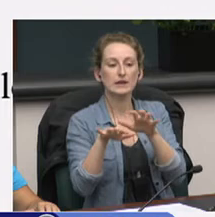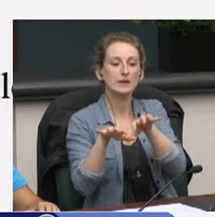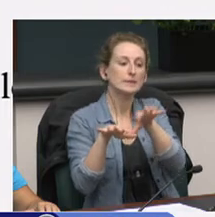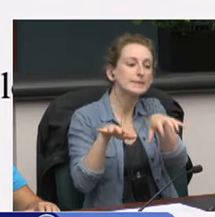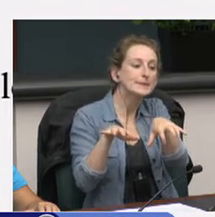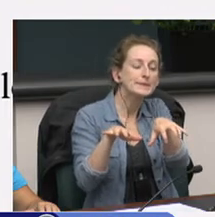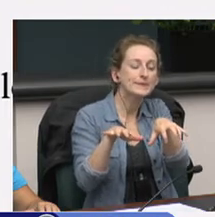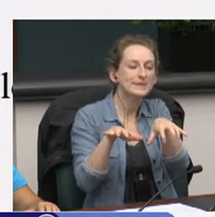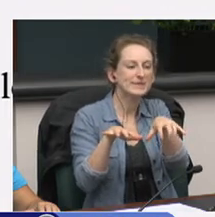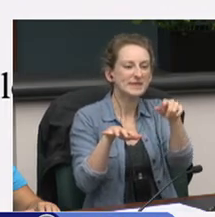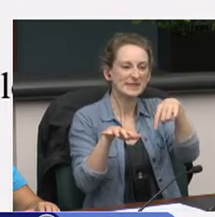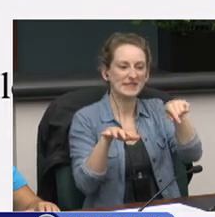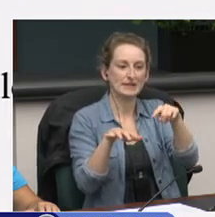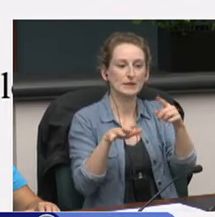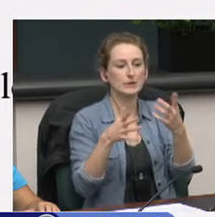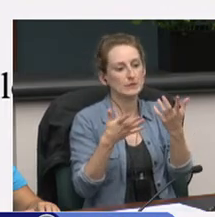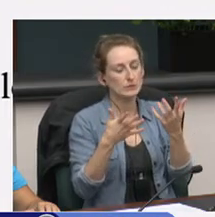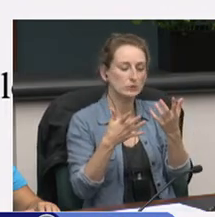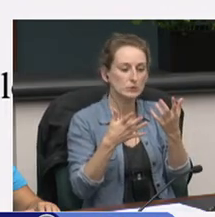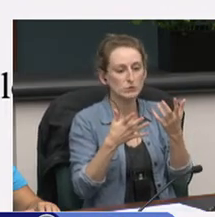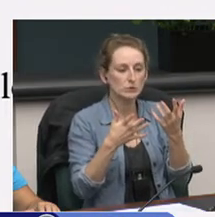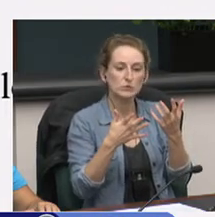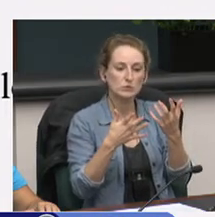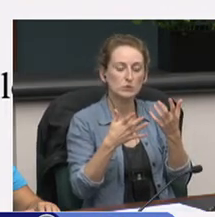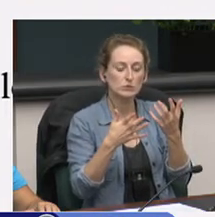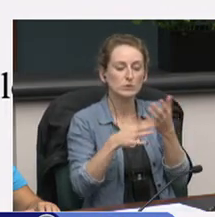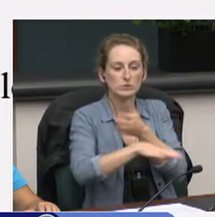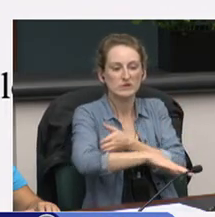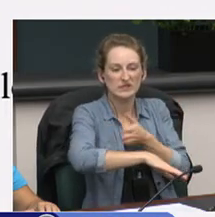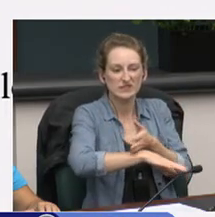in lower building heights for those higher intense uses when their adjacent